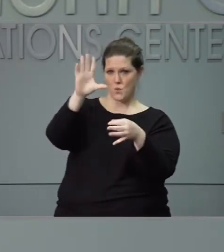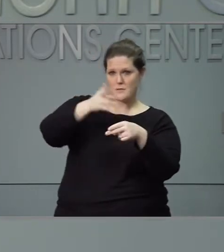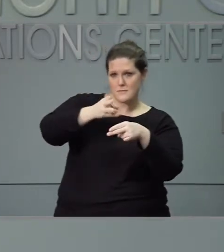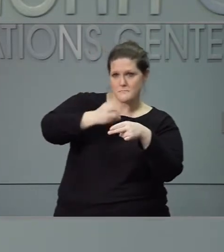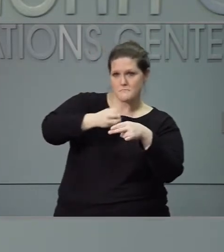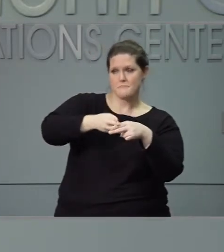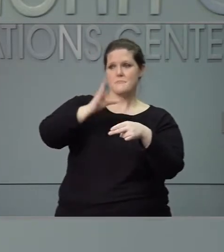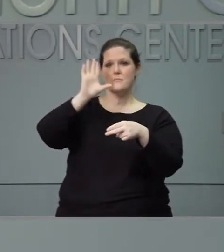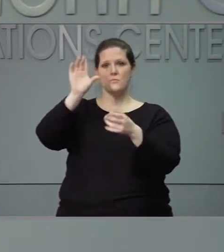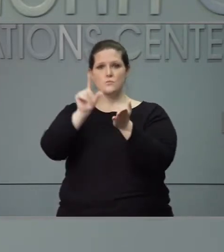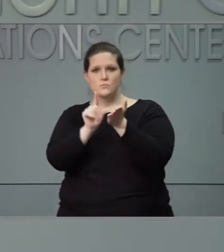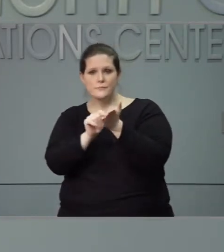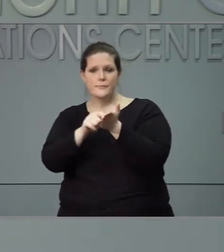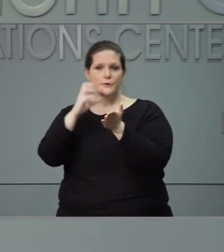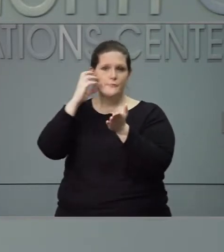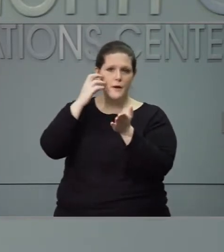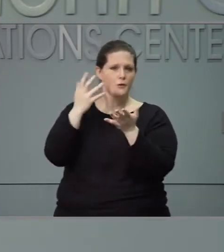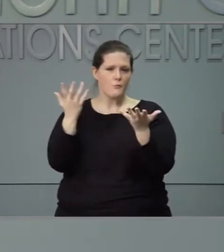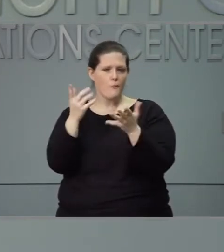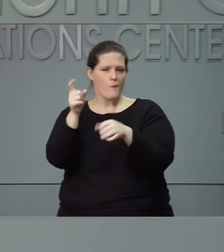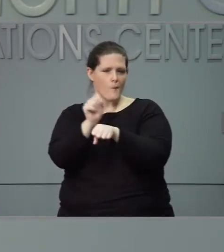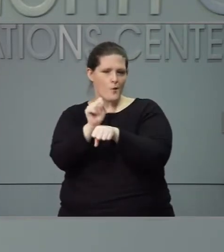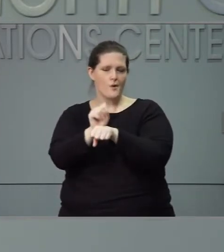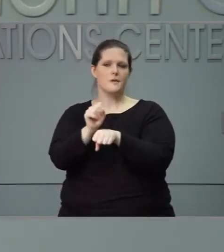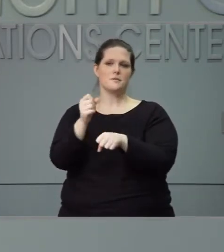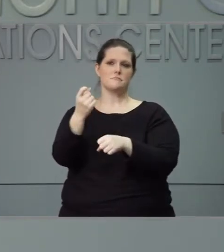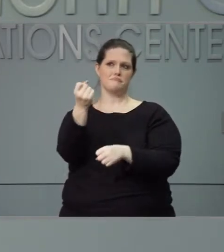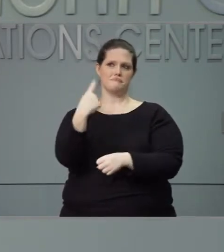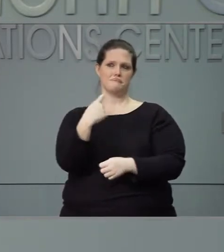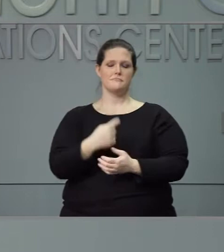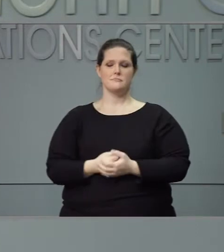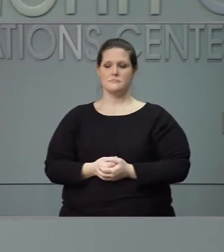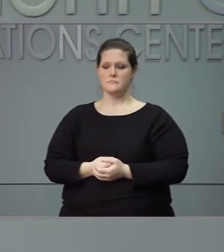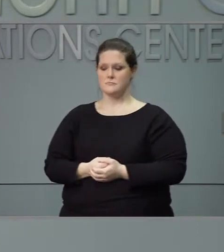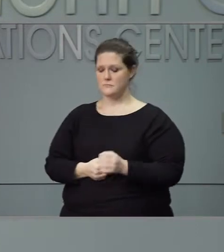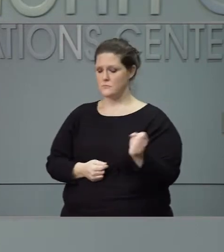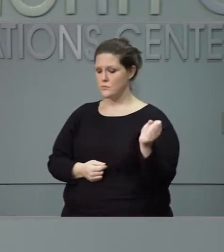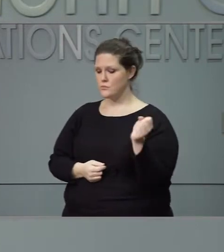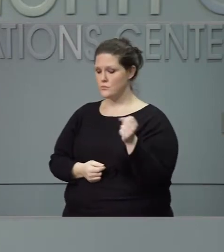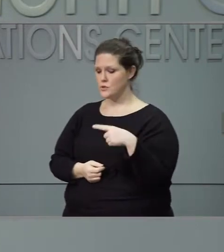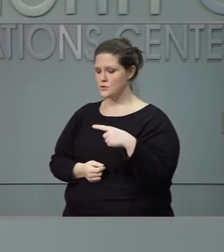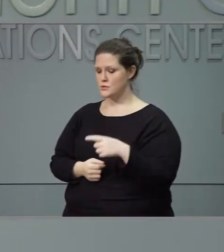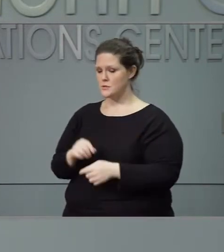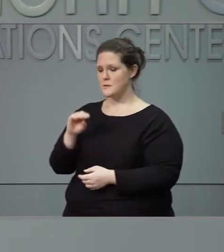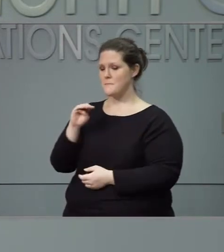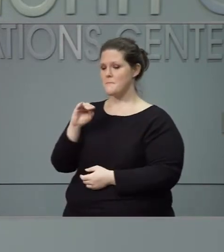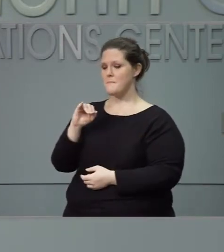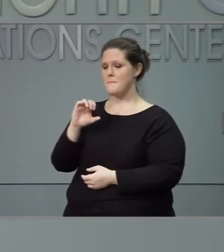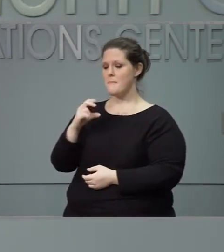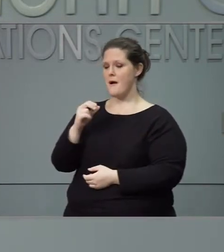EL MUNDO PUEDE HACER LO QUE QUIERA Y SEGUIMOS PROTEGIENDO LOS ASILOS, PERO NO FUNCIONA ASÍ. CUANDO TIENES PERSONAS QUE